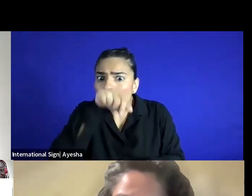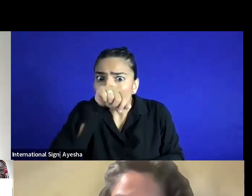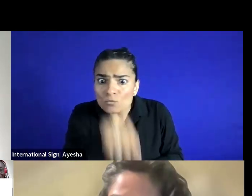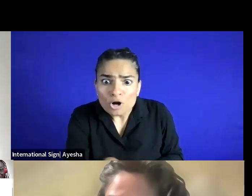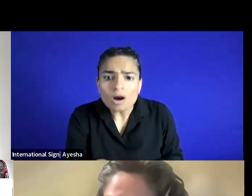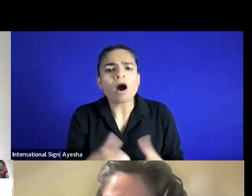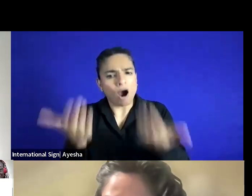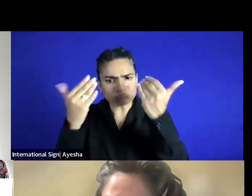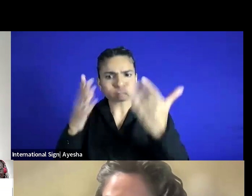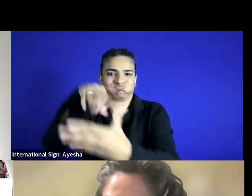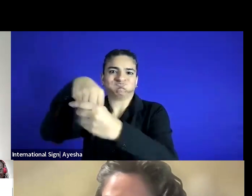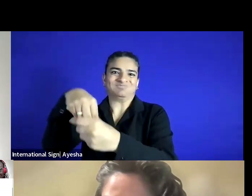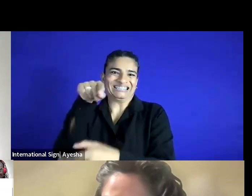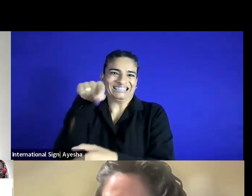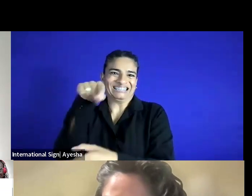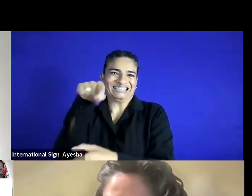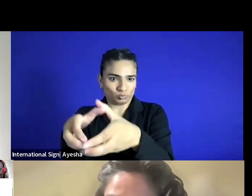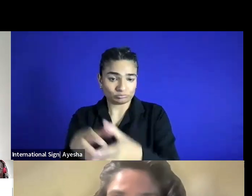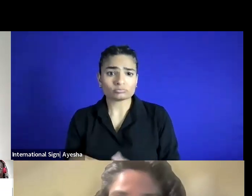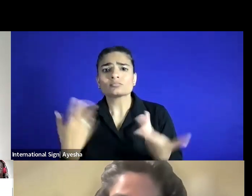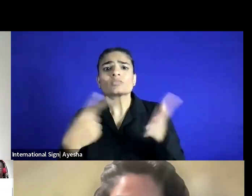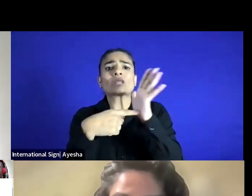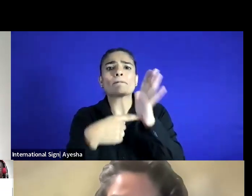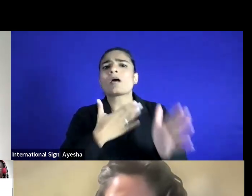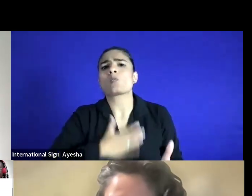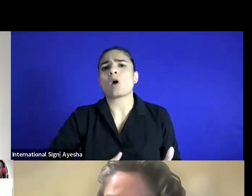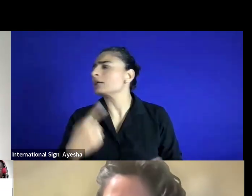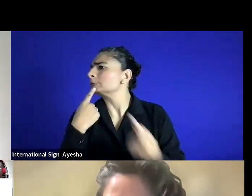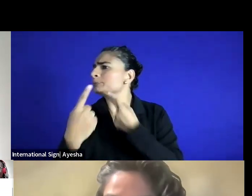I shared something about building the just and sustainable worlds we need and deserve.